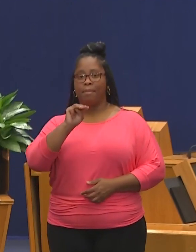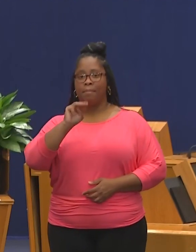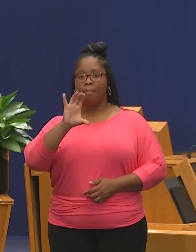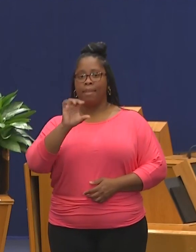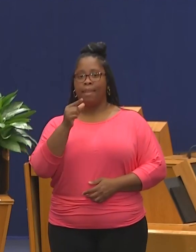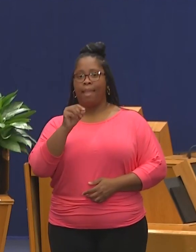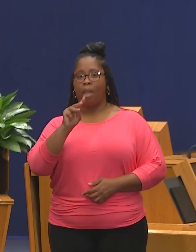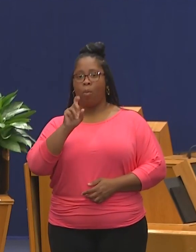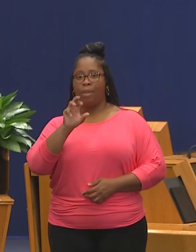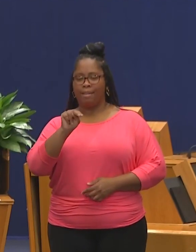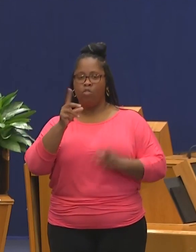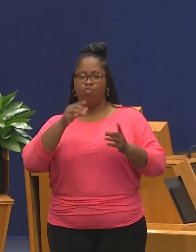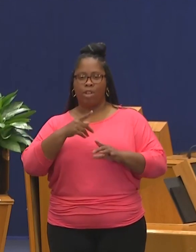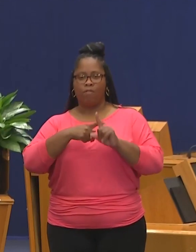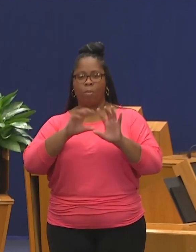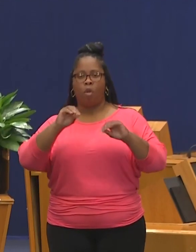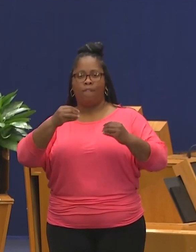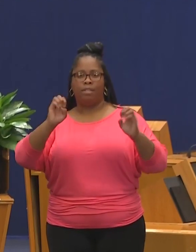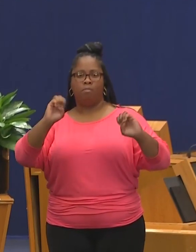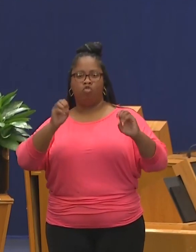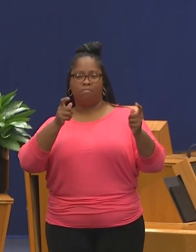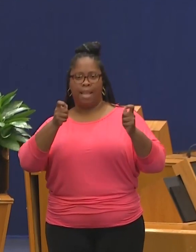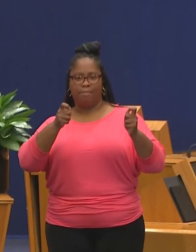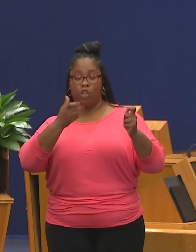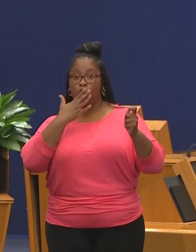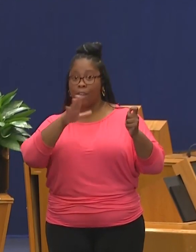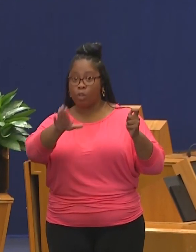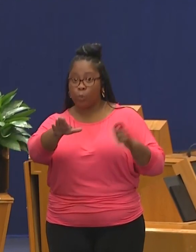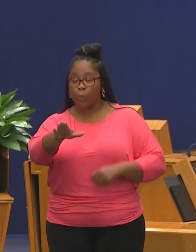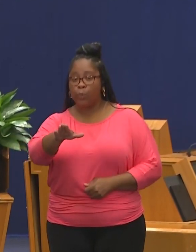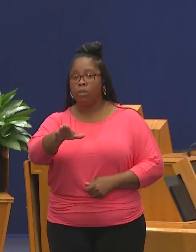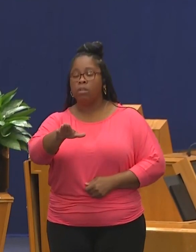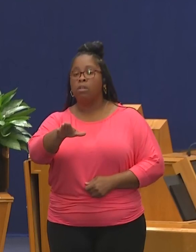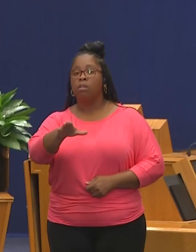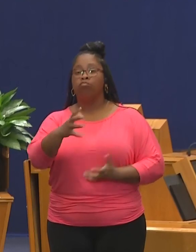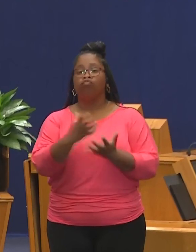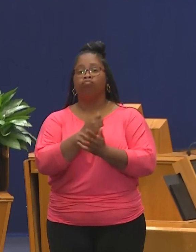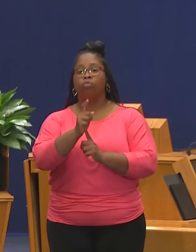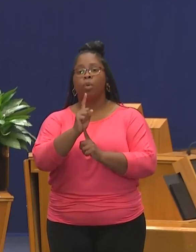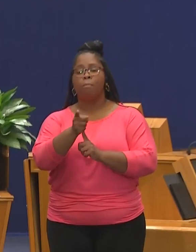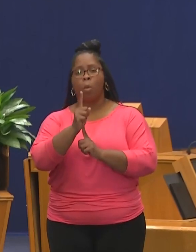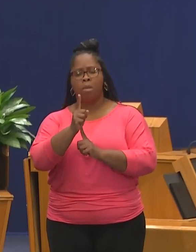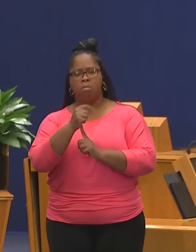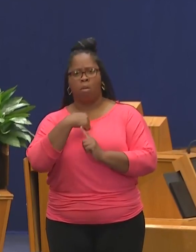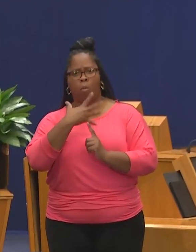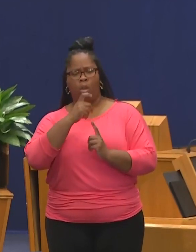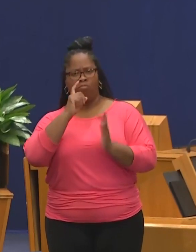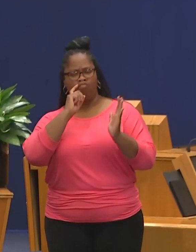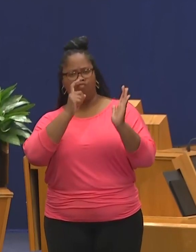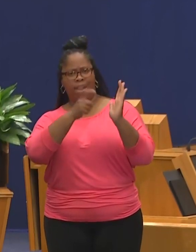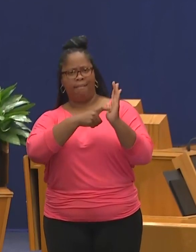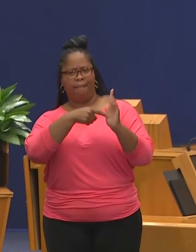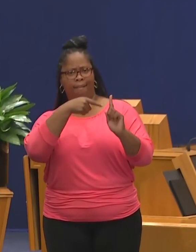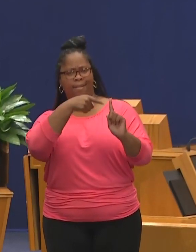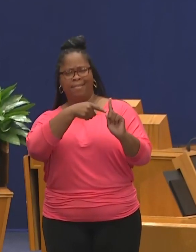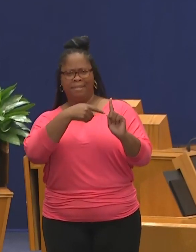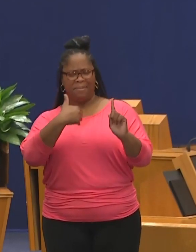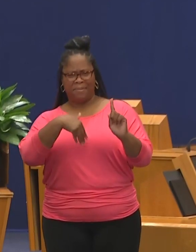KEVIN McGOWAN: THANK YOU, DR. GHALY. KEVIN MCO GOW A, THE DIRECTOR OF THE OFFICE OF EMERGENCY MANAGEMENT, GOOD AFTERNOON.